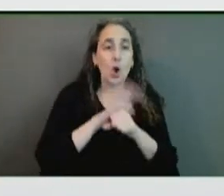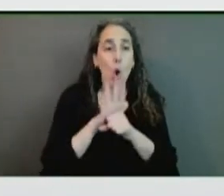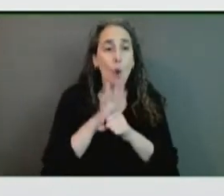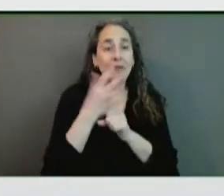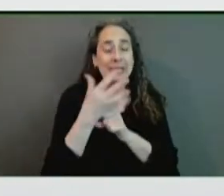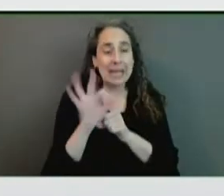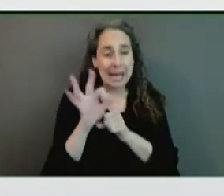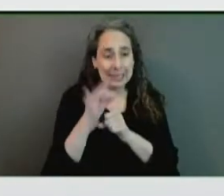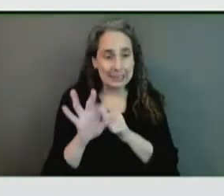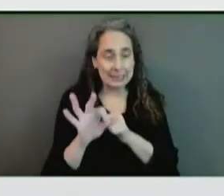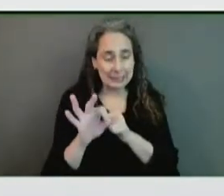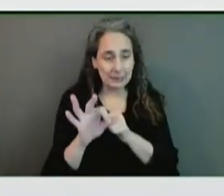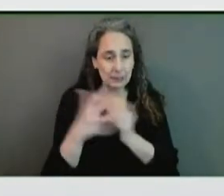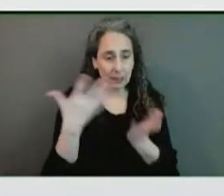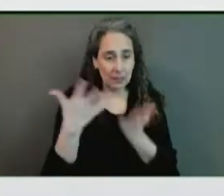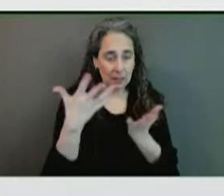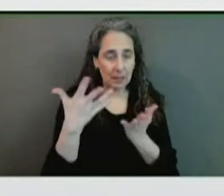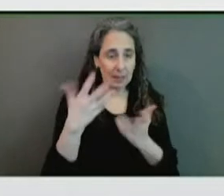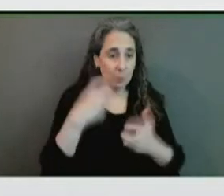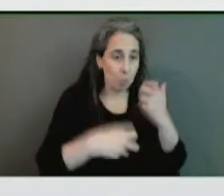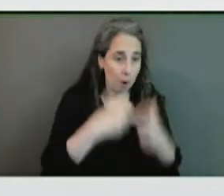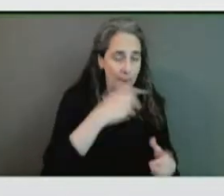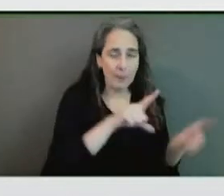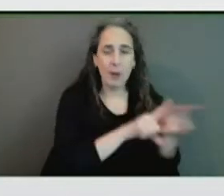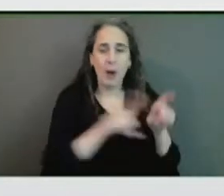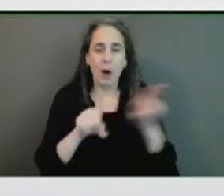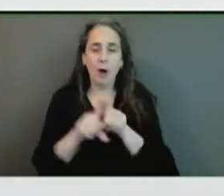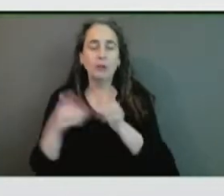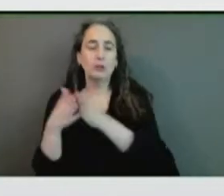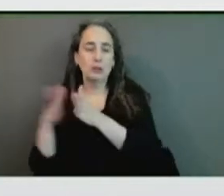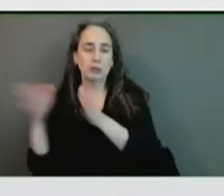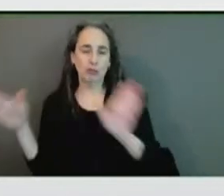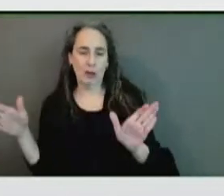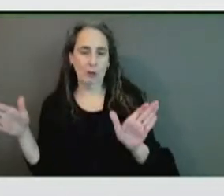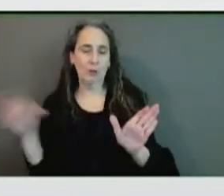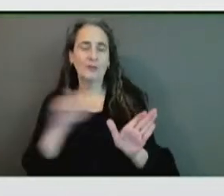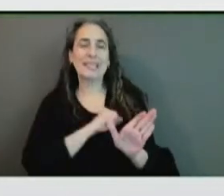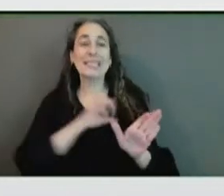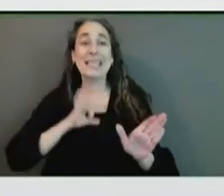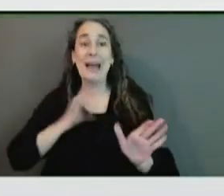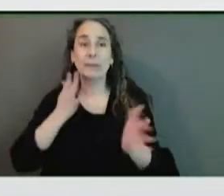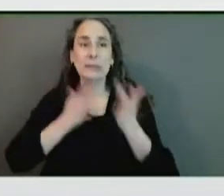needs both. In terms of Covid